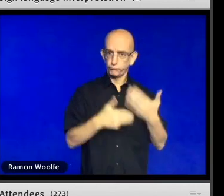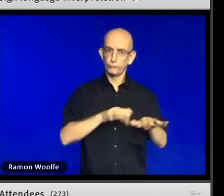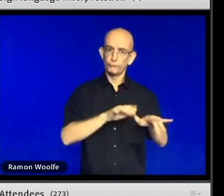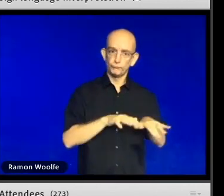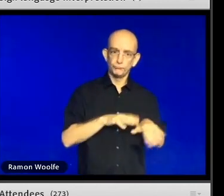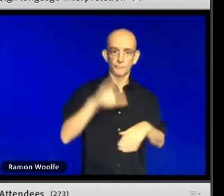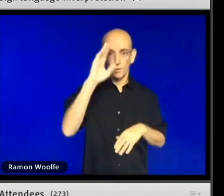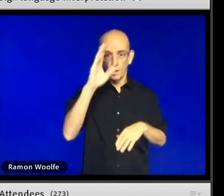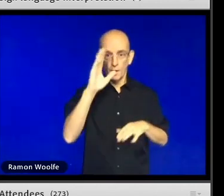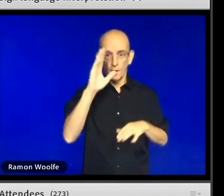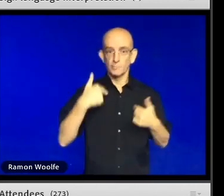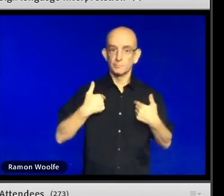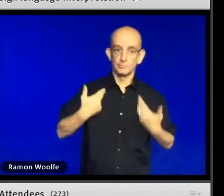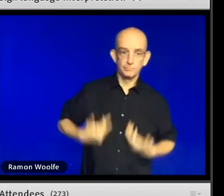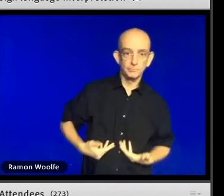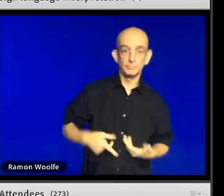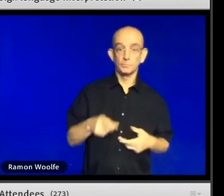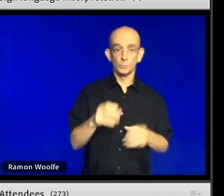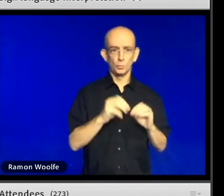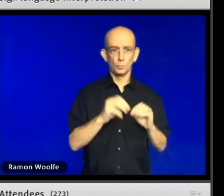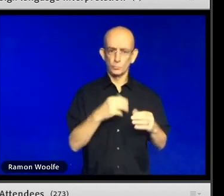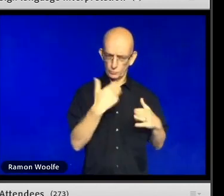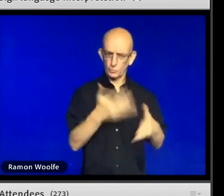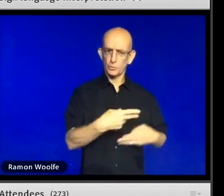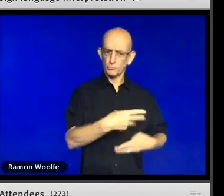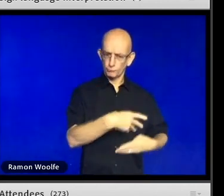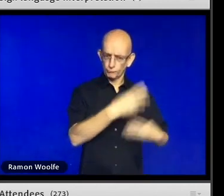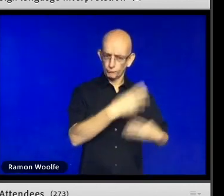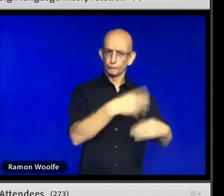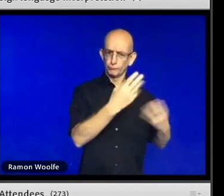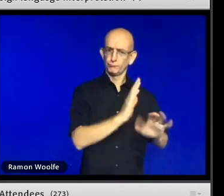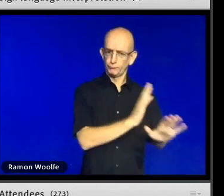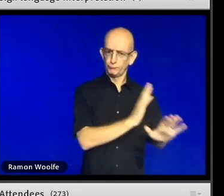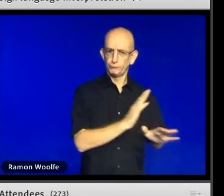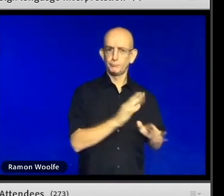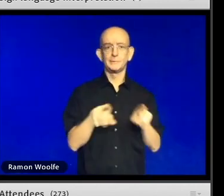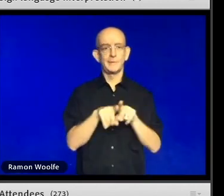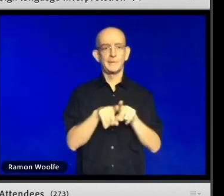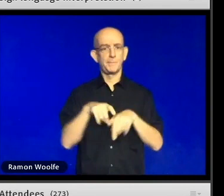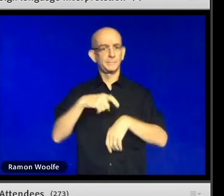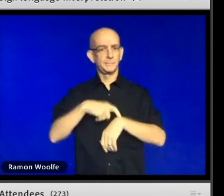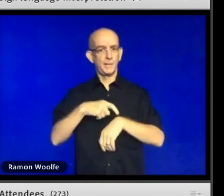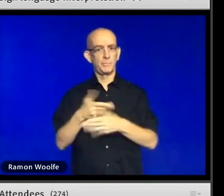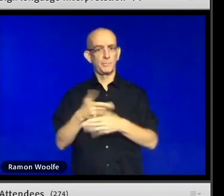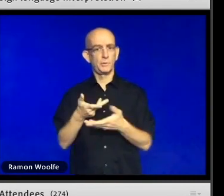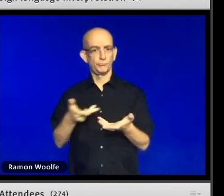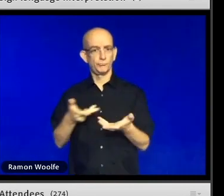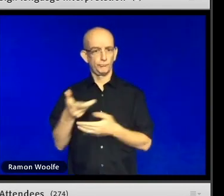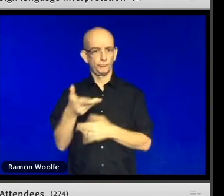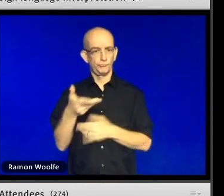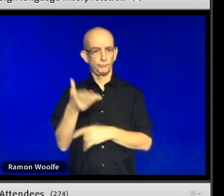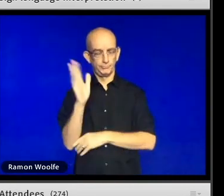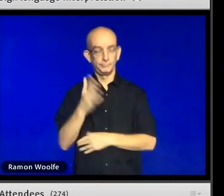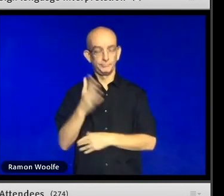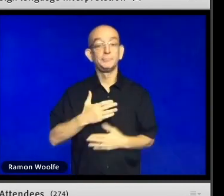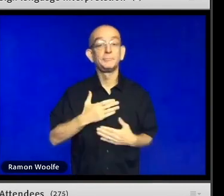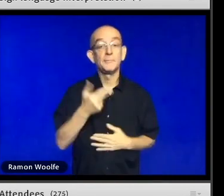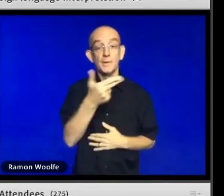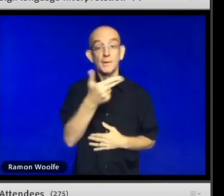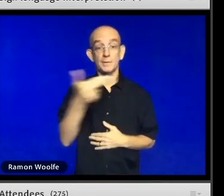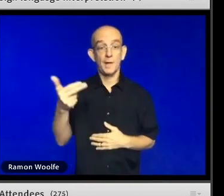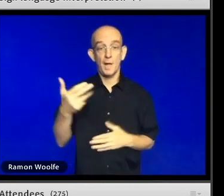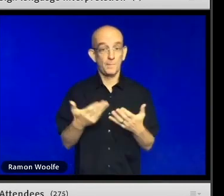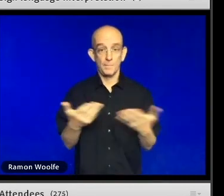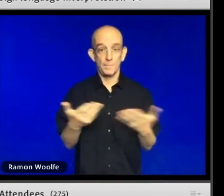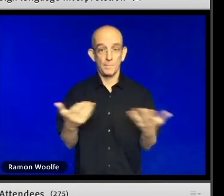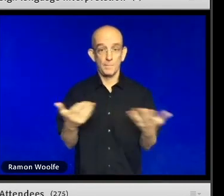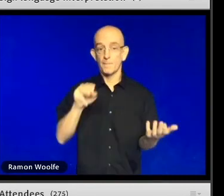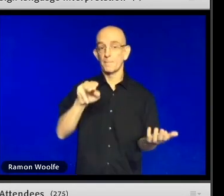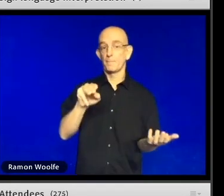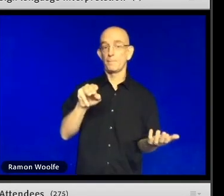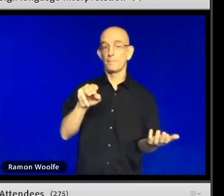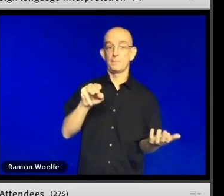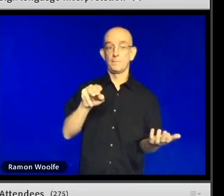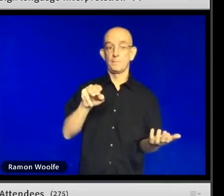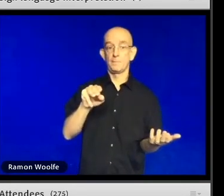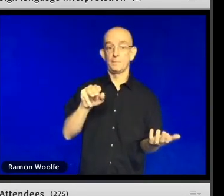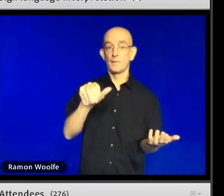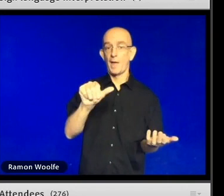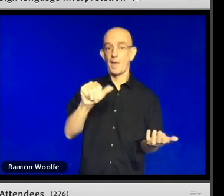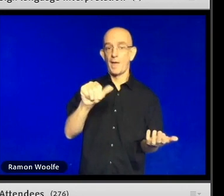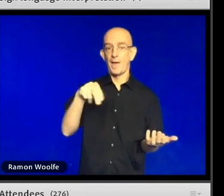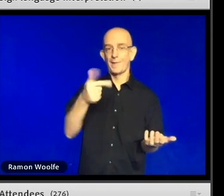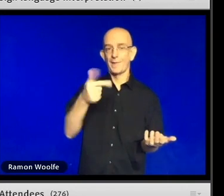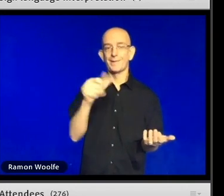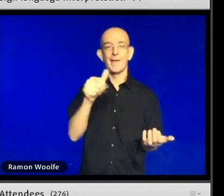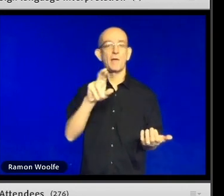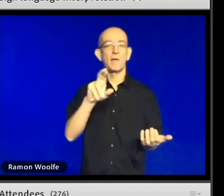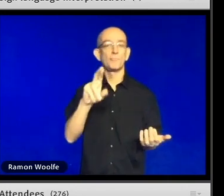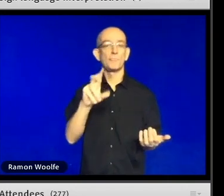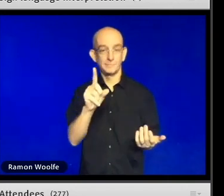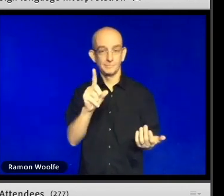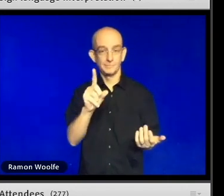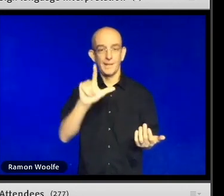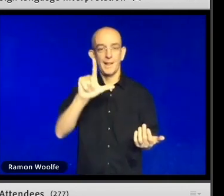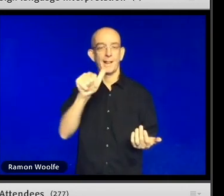well during the session. My name is Angharad Laing. I am the executive director for PHAP.